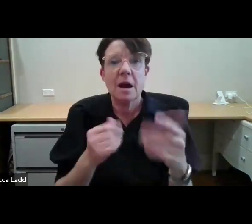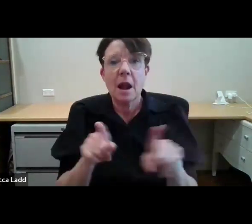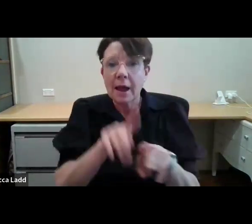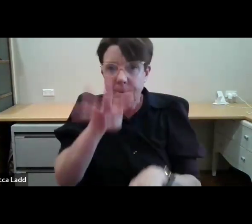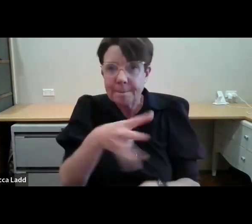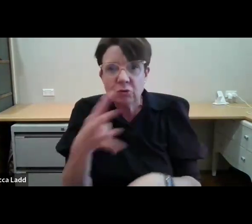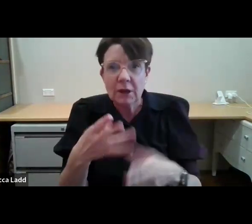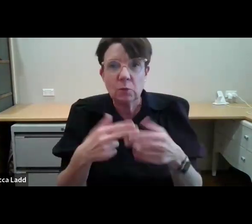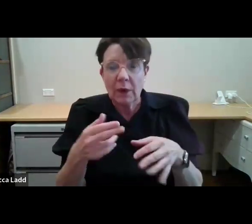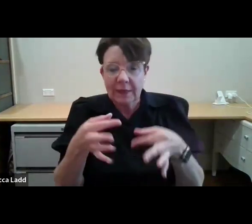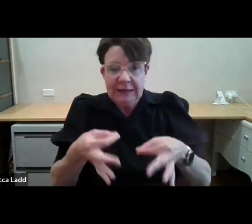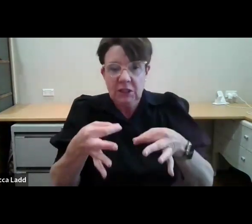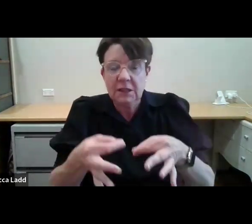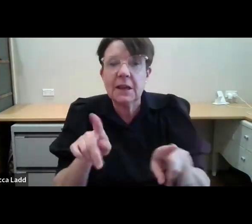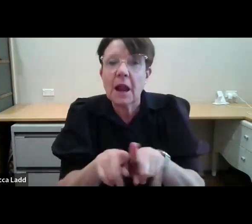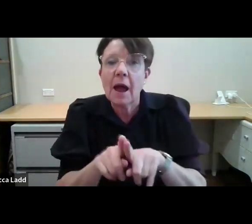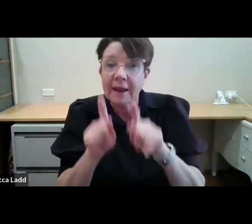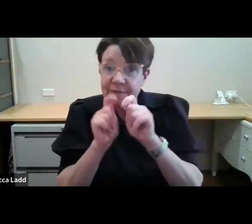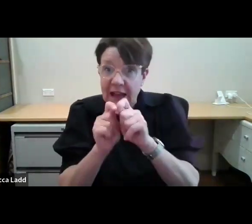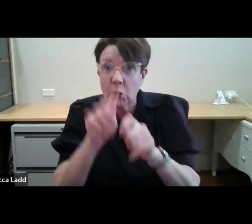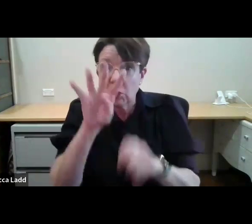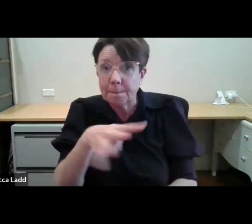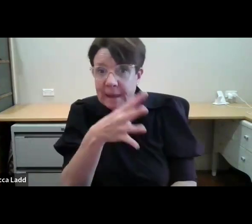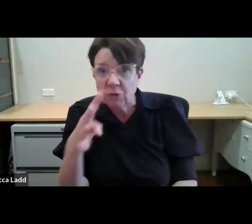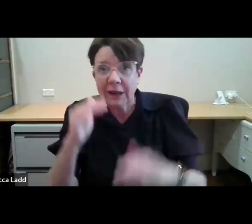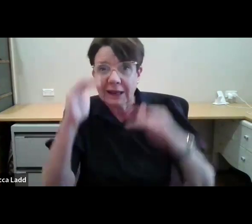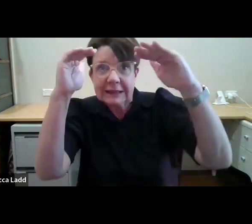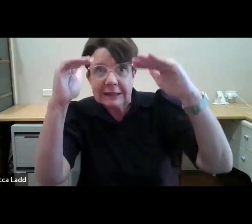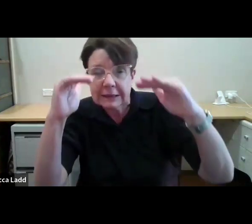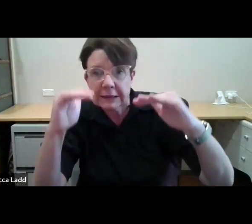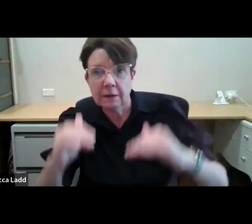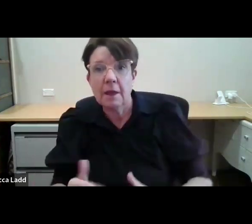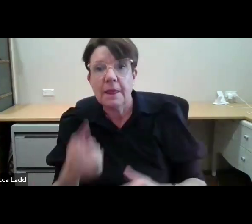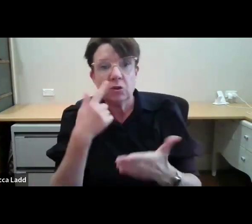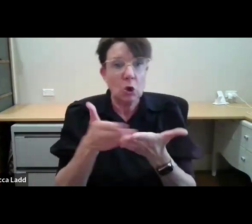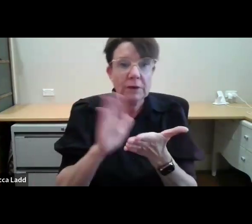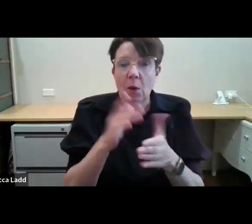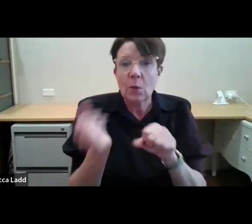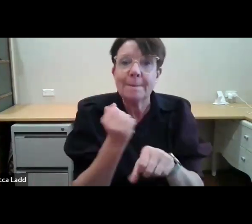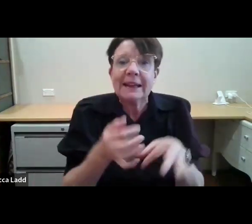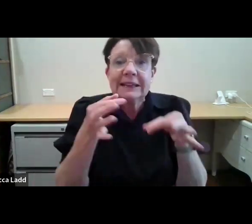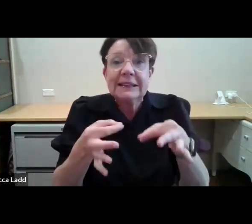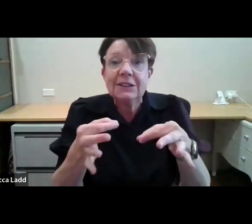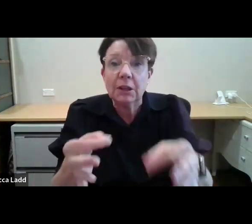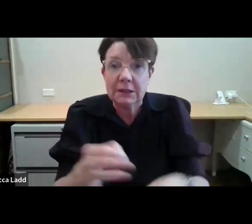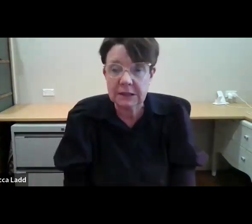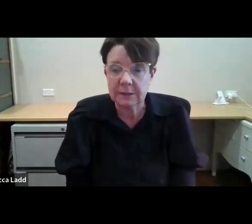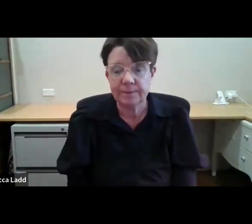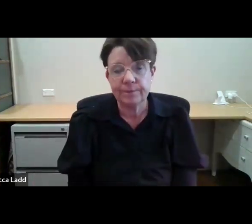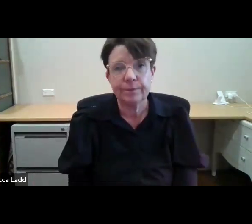also what we stand for, ensuring our influence is positive beyond just the arts-based practice, and to send a clear message to our